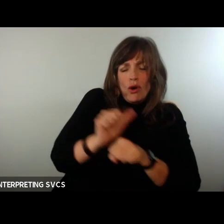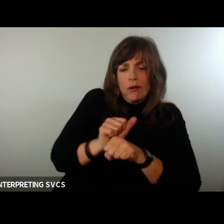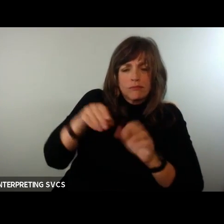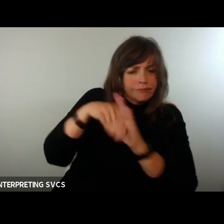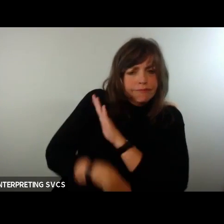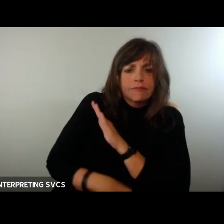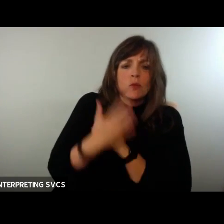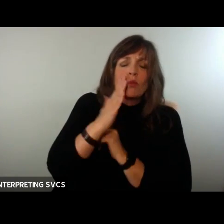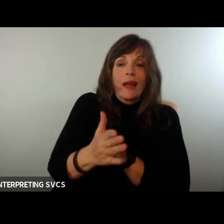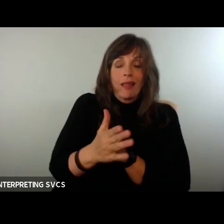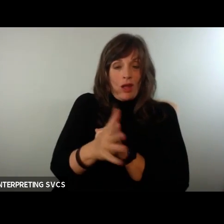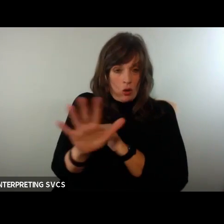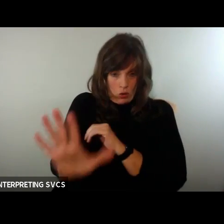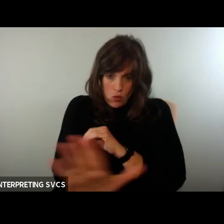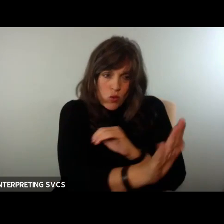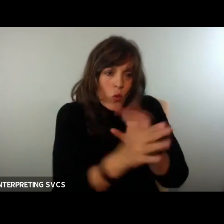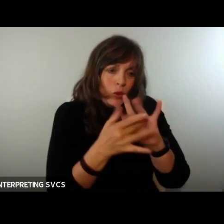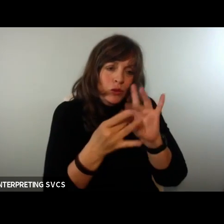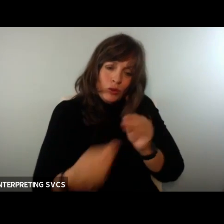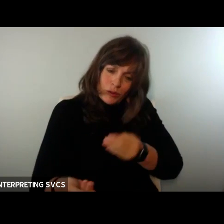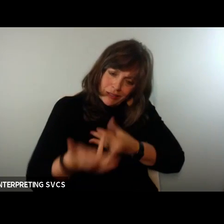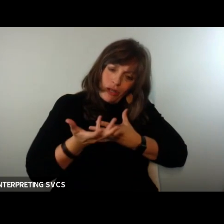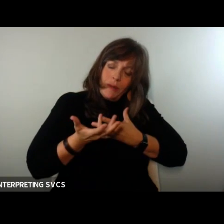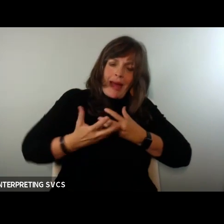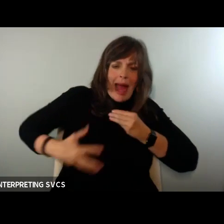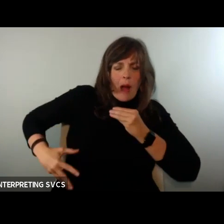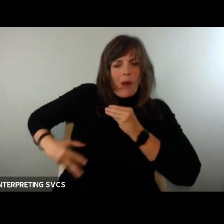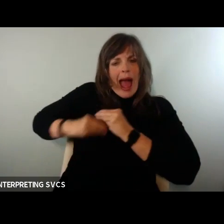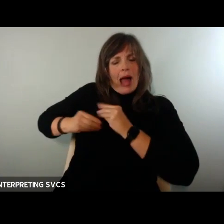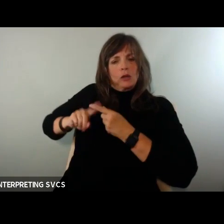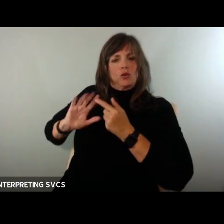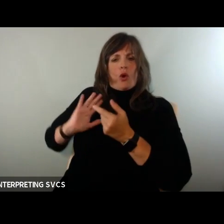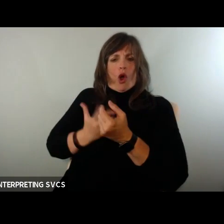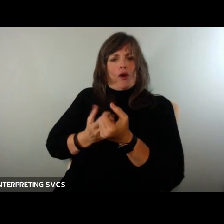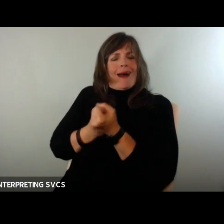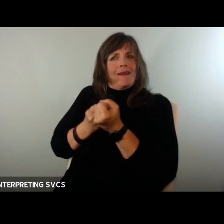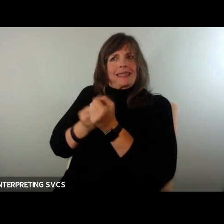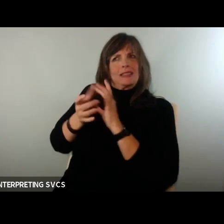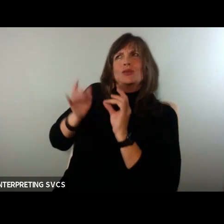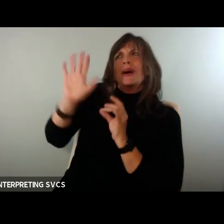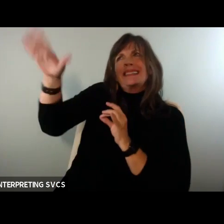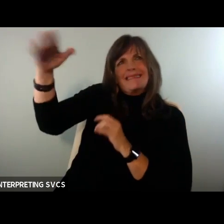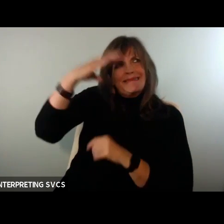I will add that information to our advocacy efforts and I'm sharing my email address.